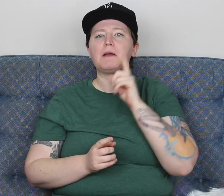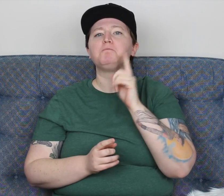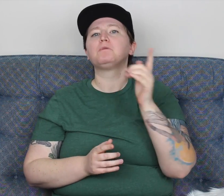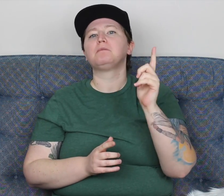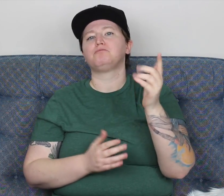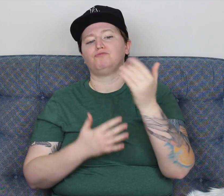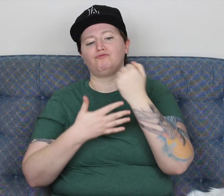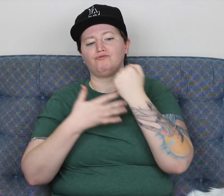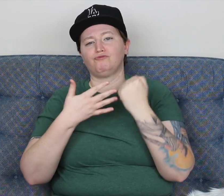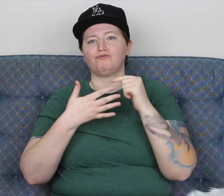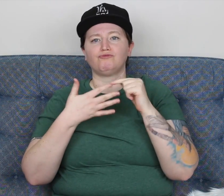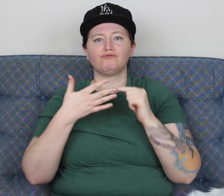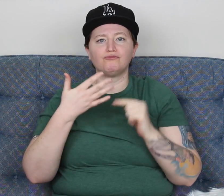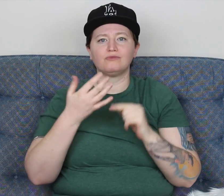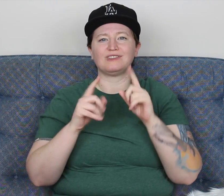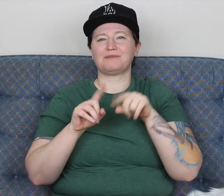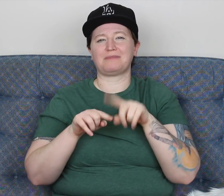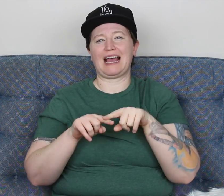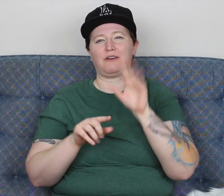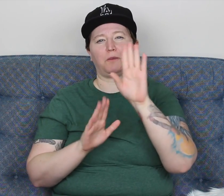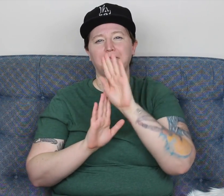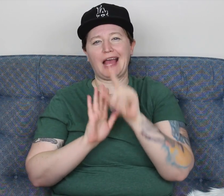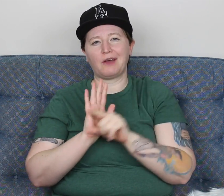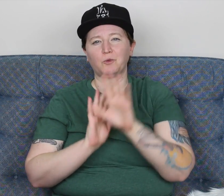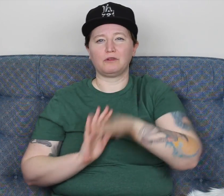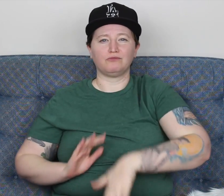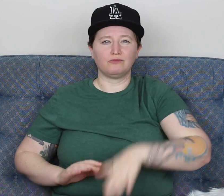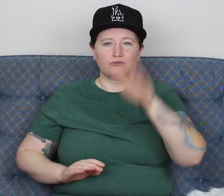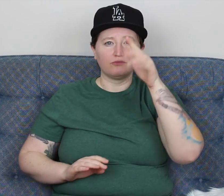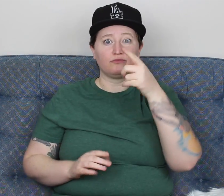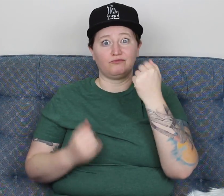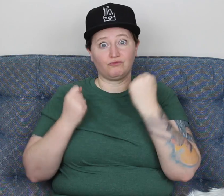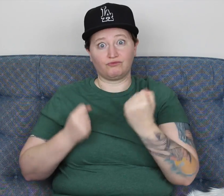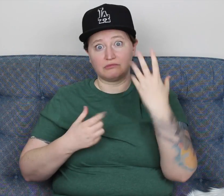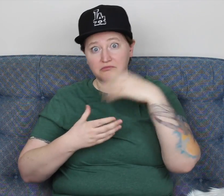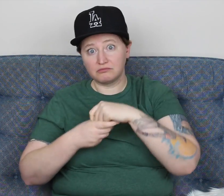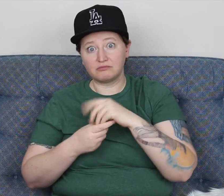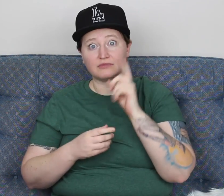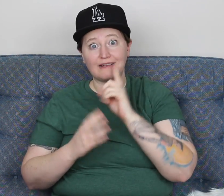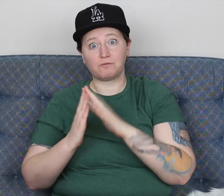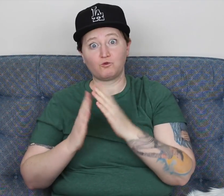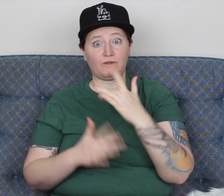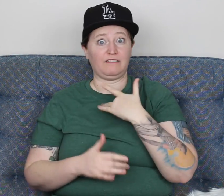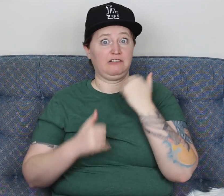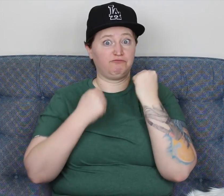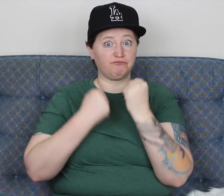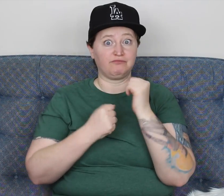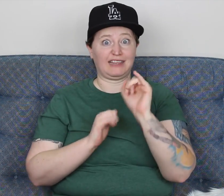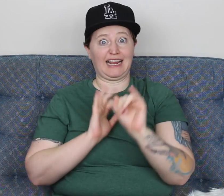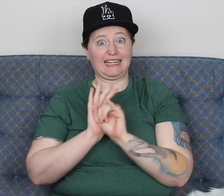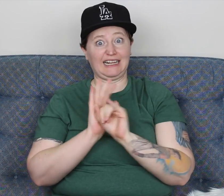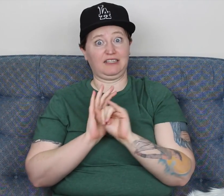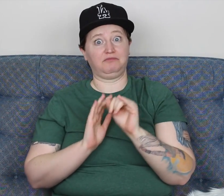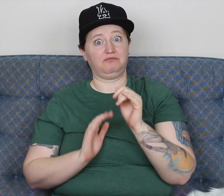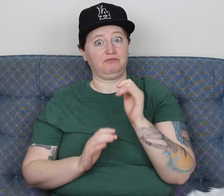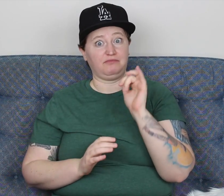and then Deaf may be down the line a bit. Depending on what your background is, how you were raised. Did you start in the Deaf community?